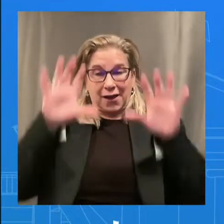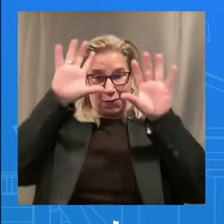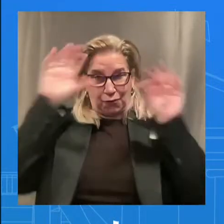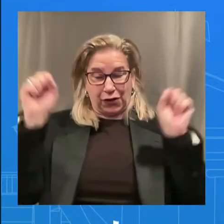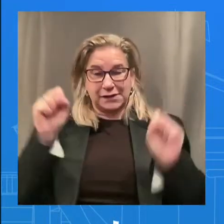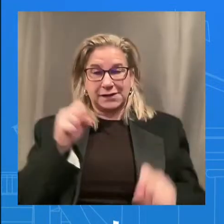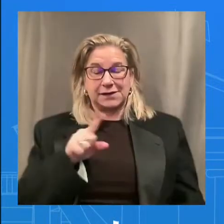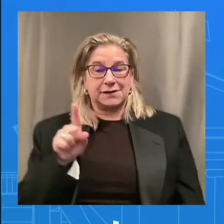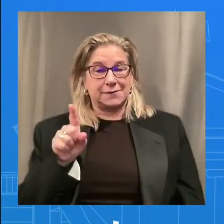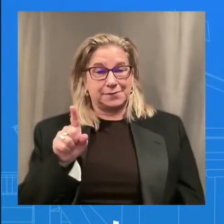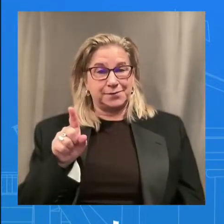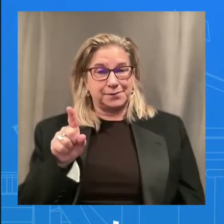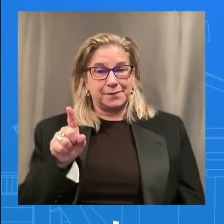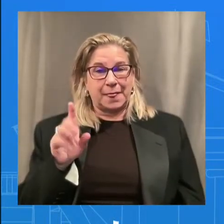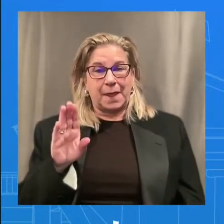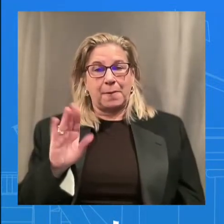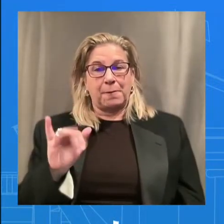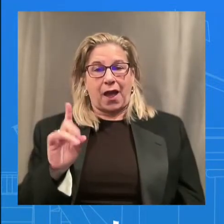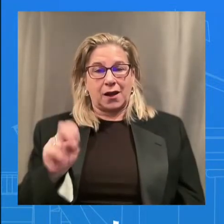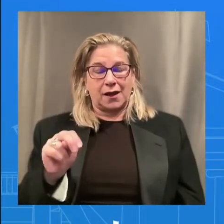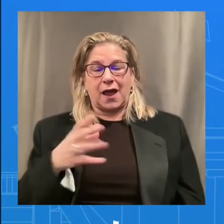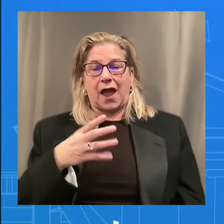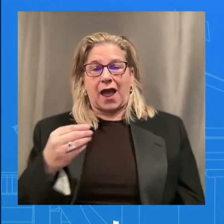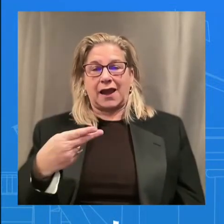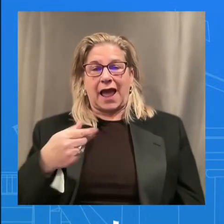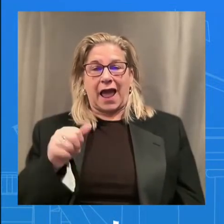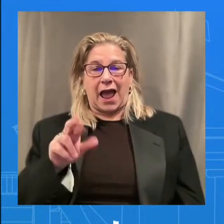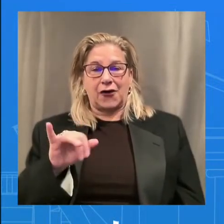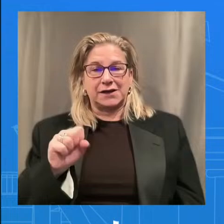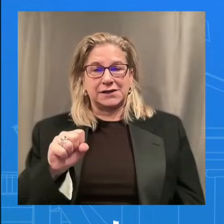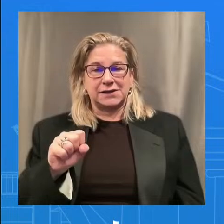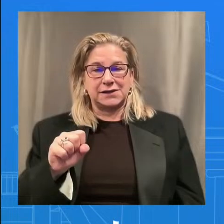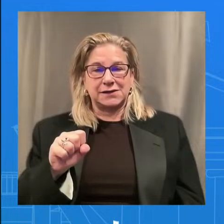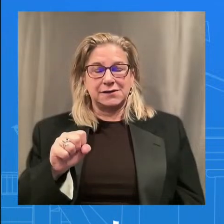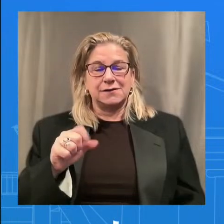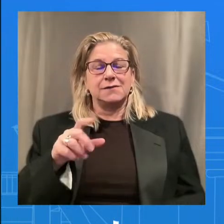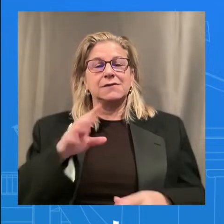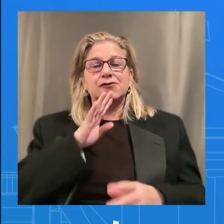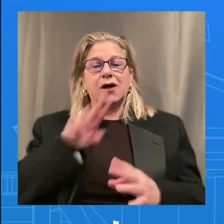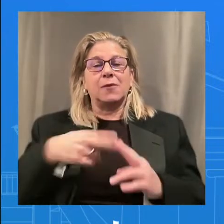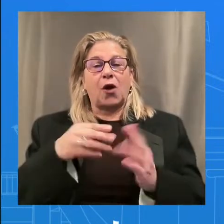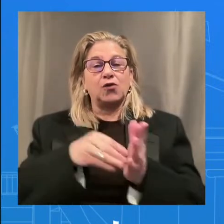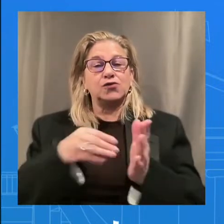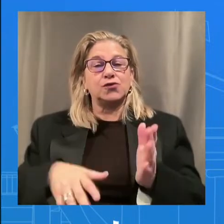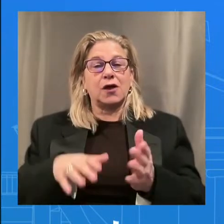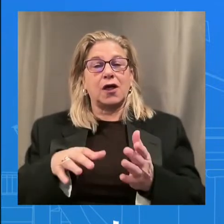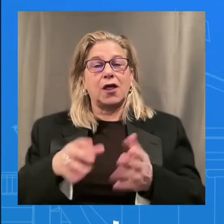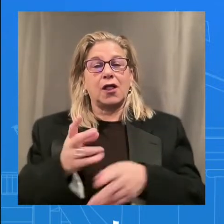is approving student loan relief for more than 150,000 borrowers, bringing the total number of Americans